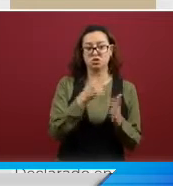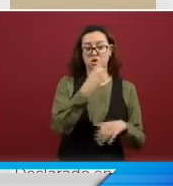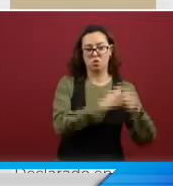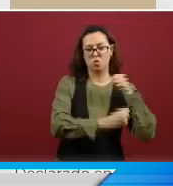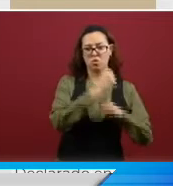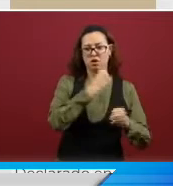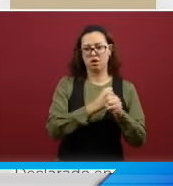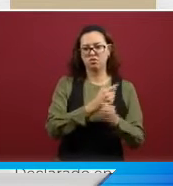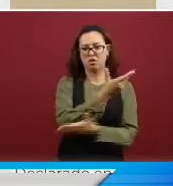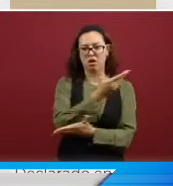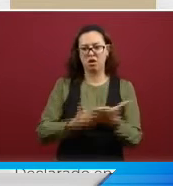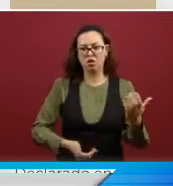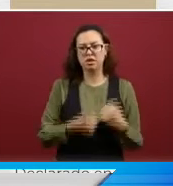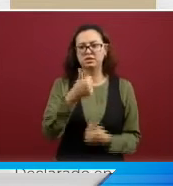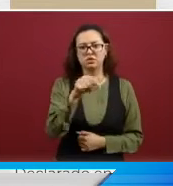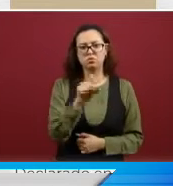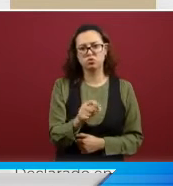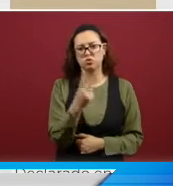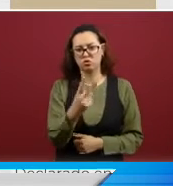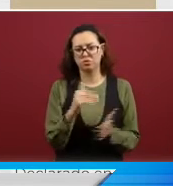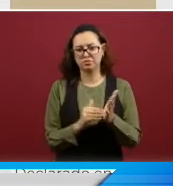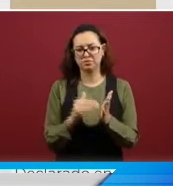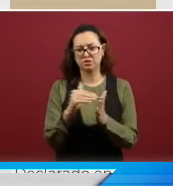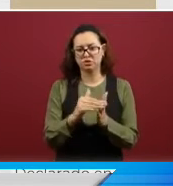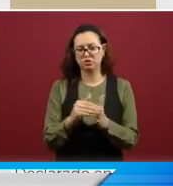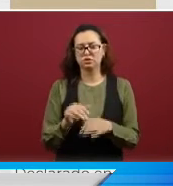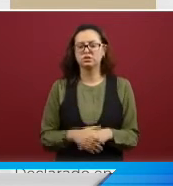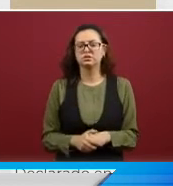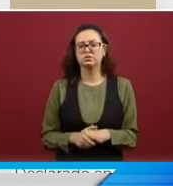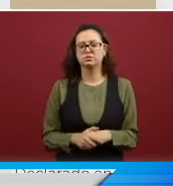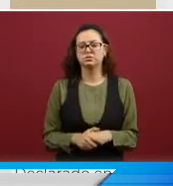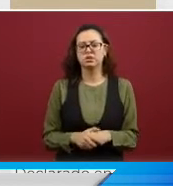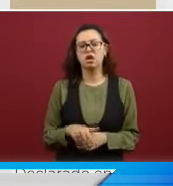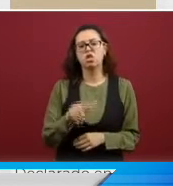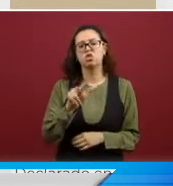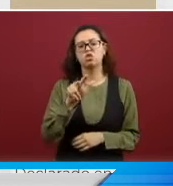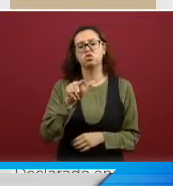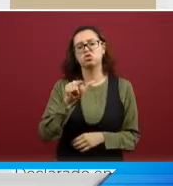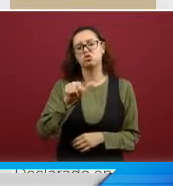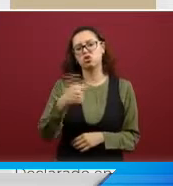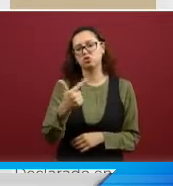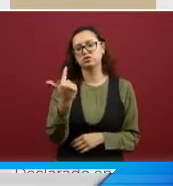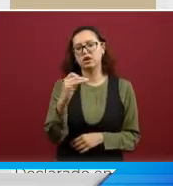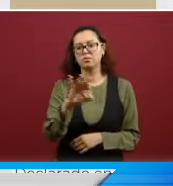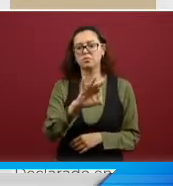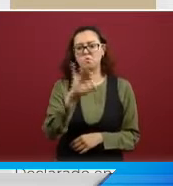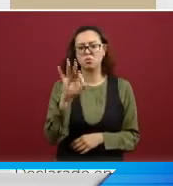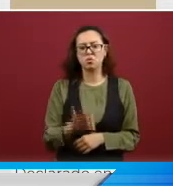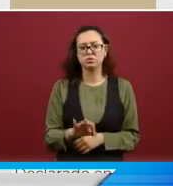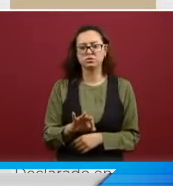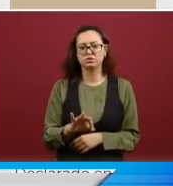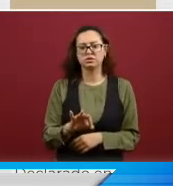Of the 108 taxpayers who account for 54% of the forgiven for more than 213 billion pesos